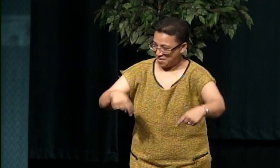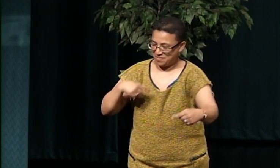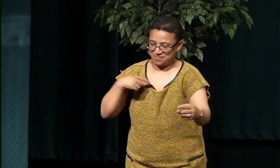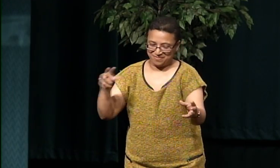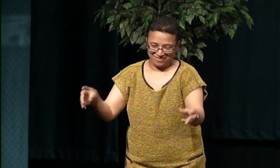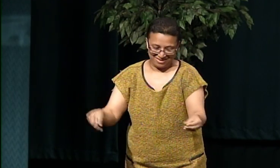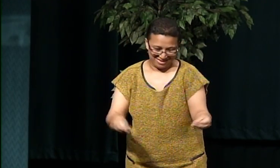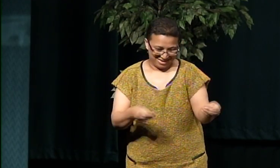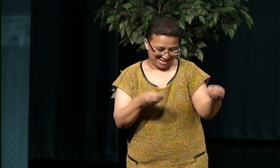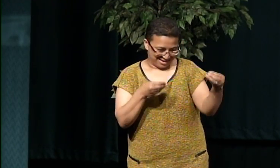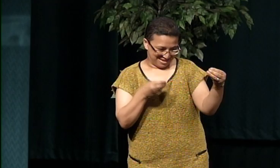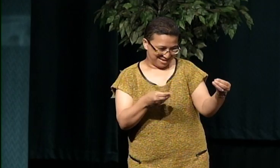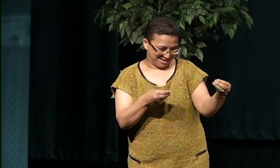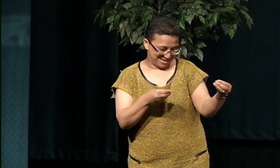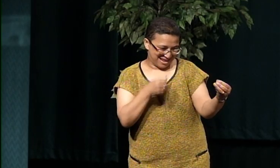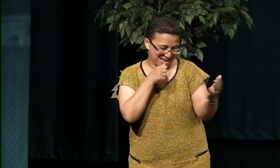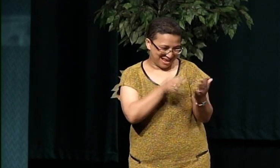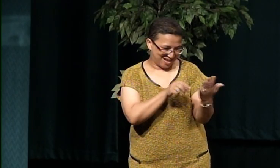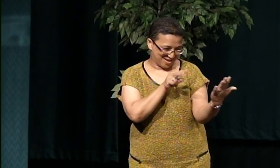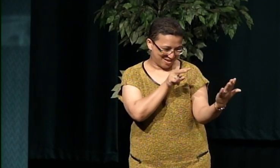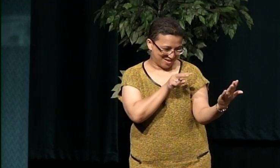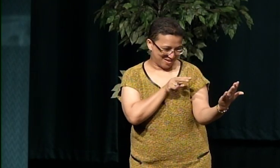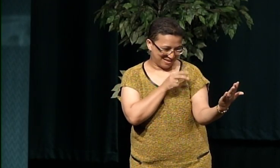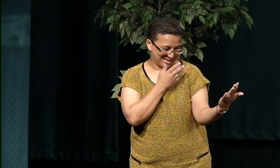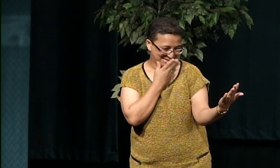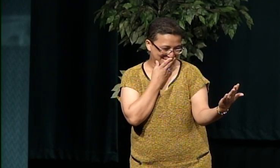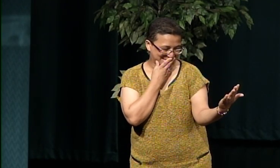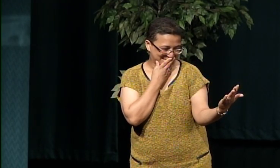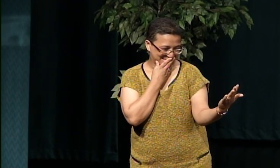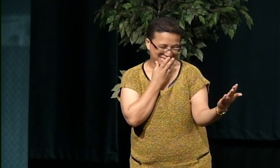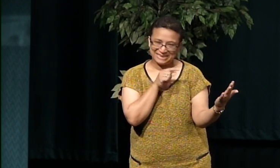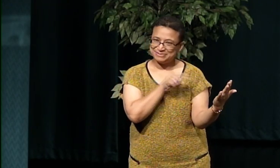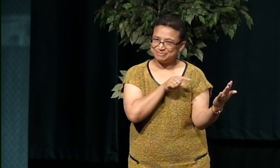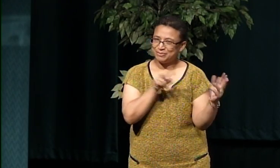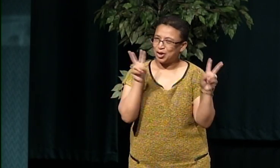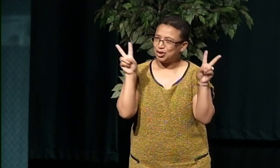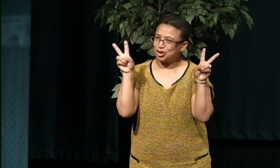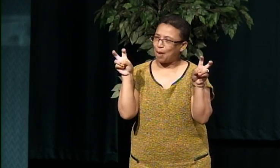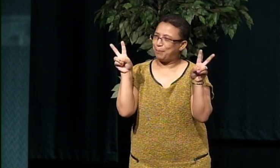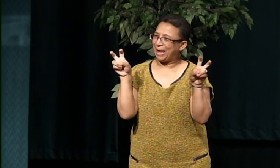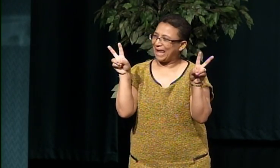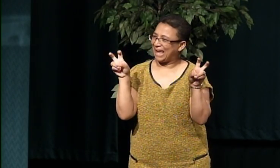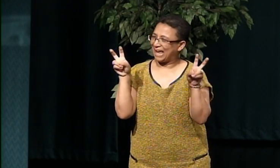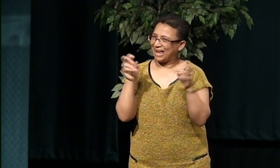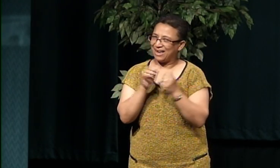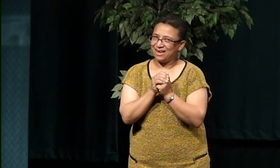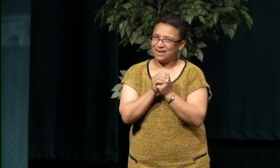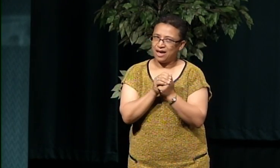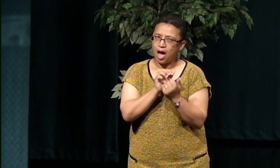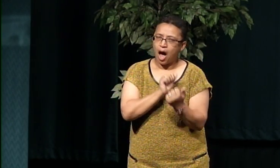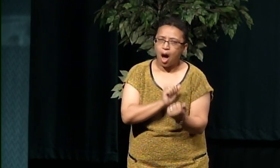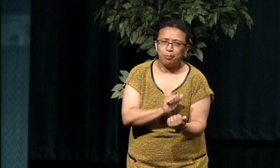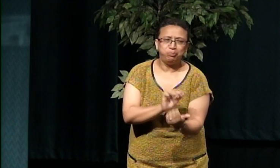and I knew I was coming here for this presentation and I looked at what I was being asked to present about.